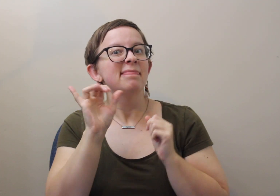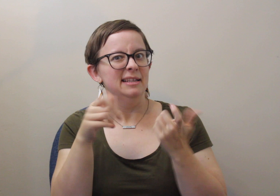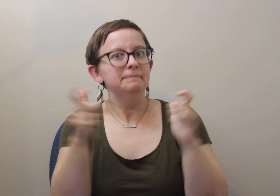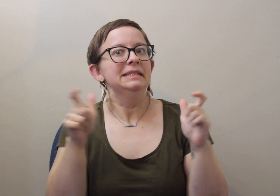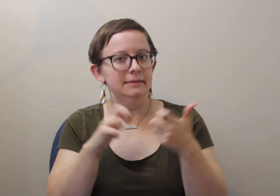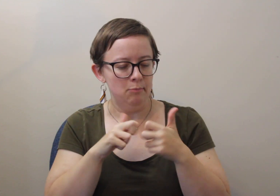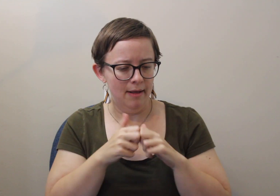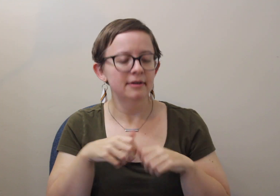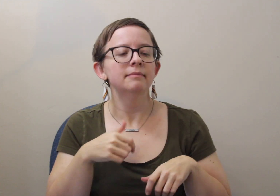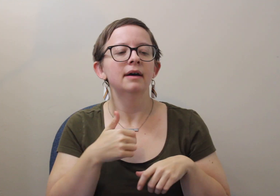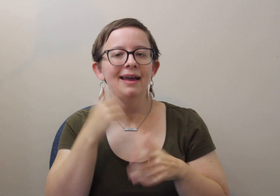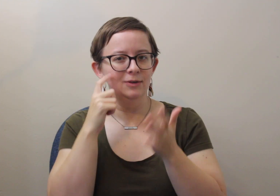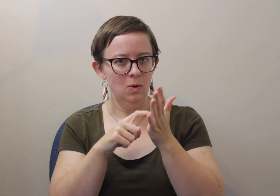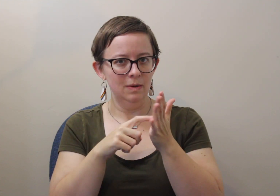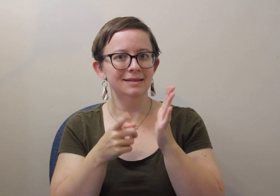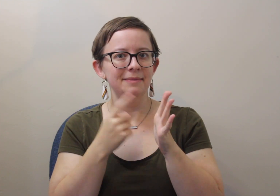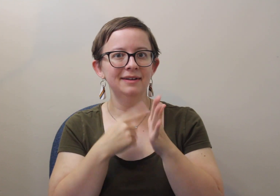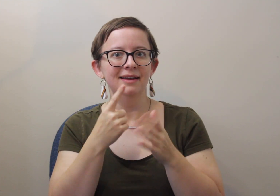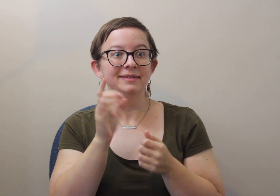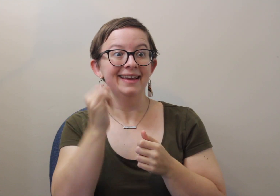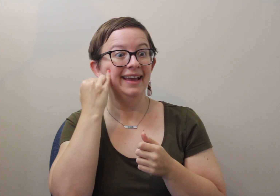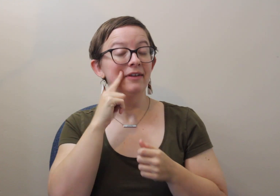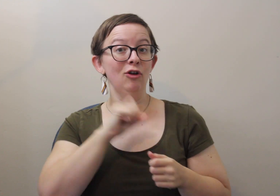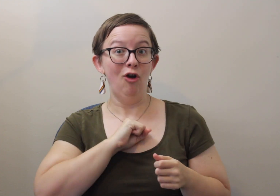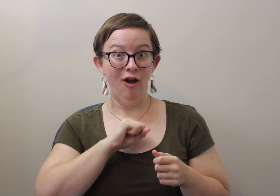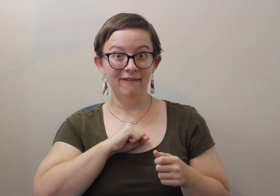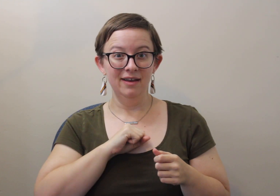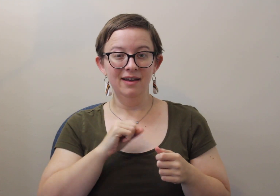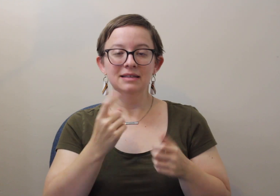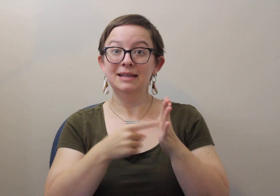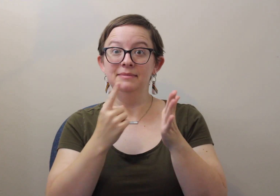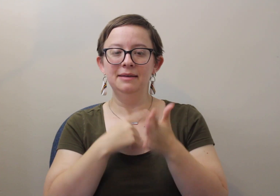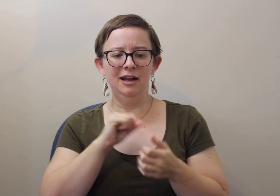That's been a big problem. I've noticed that sometimes if I cough,